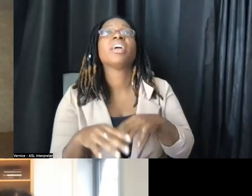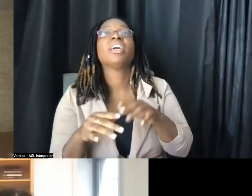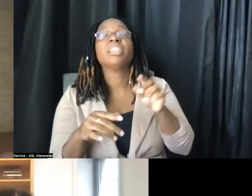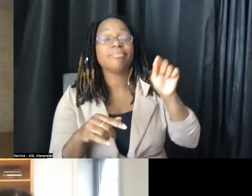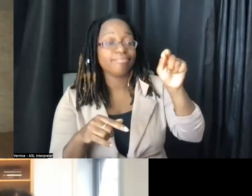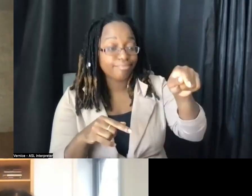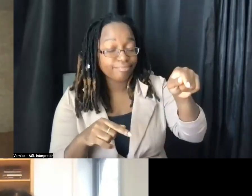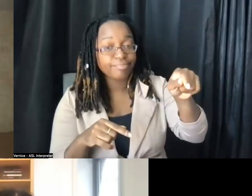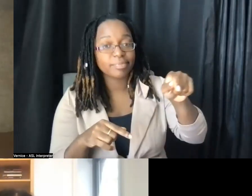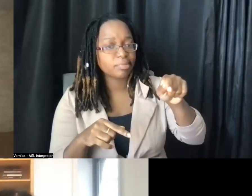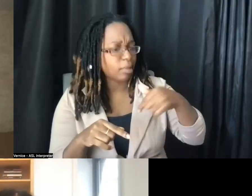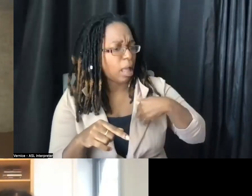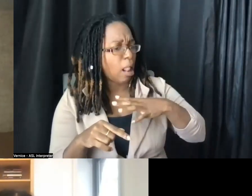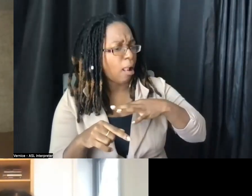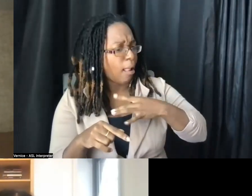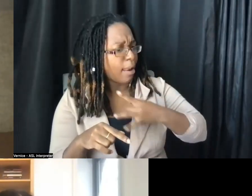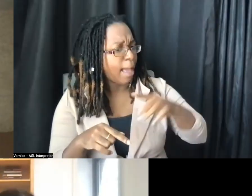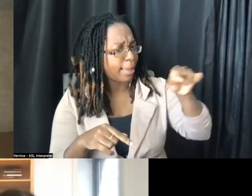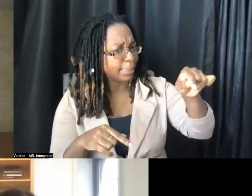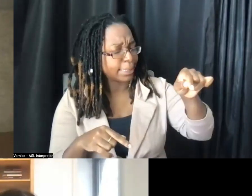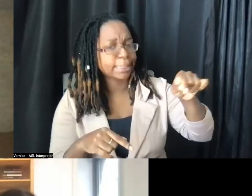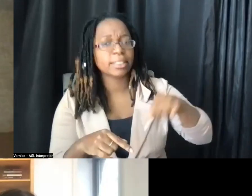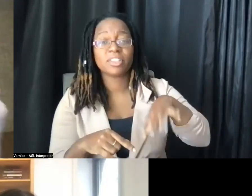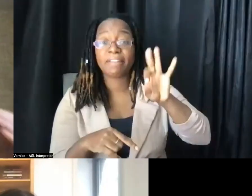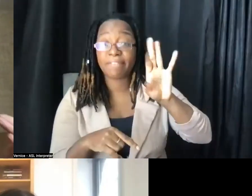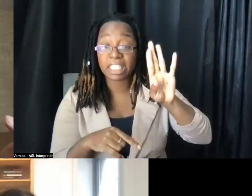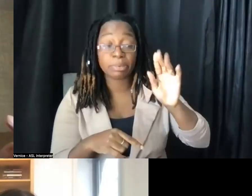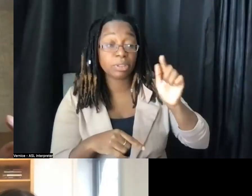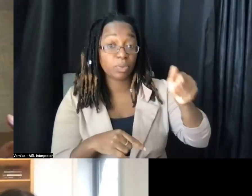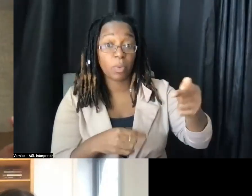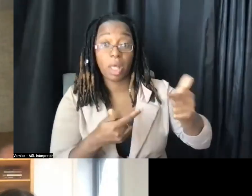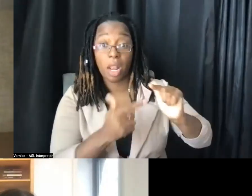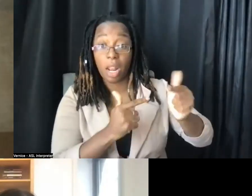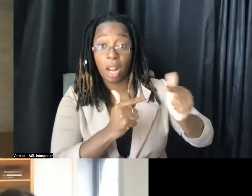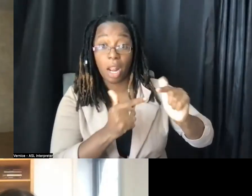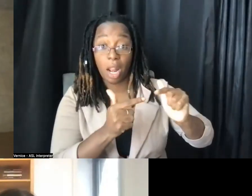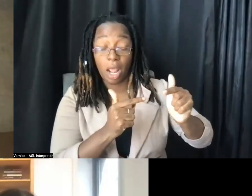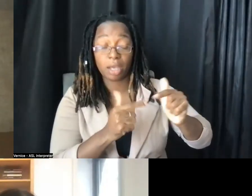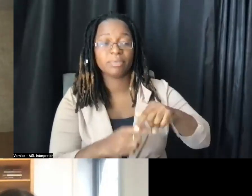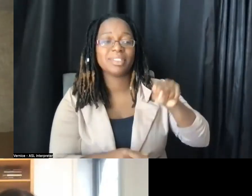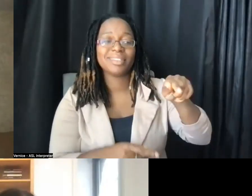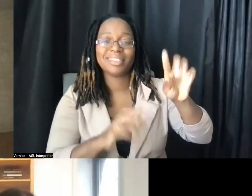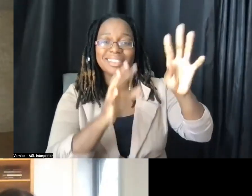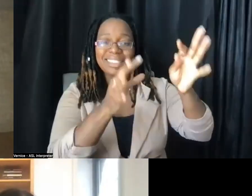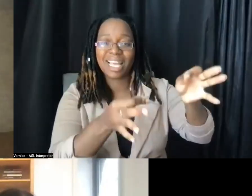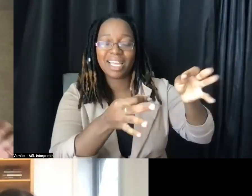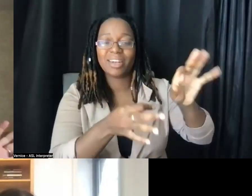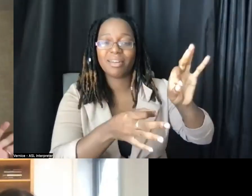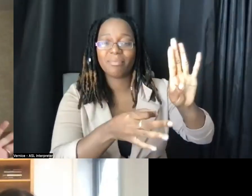I had a friend of a friend who was an editor who I really liked and we would banter on Facebook,